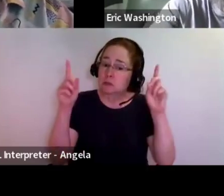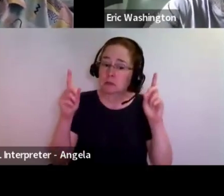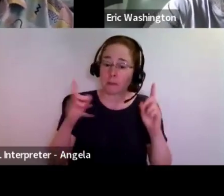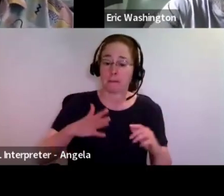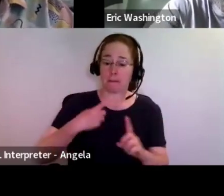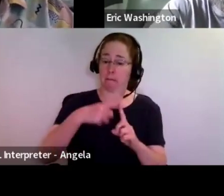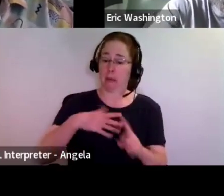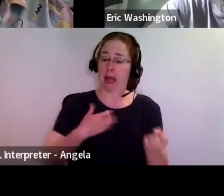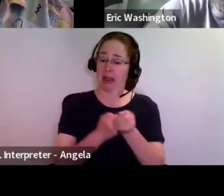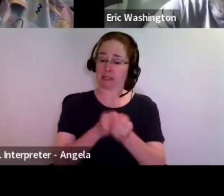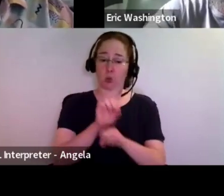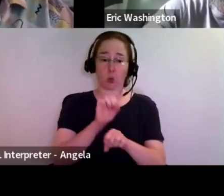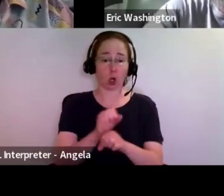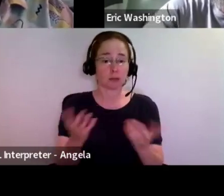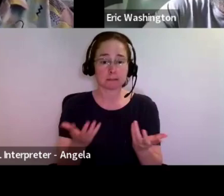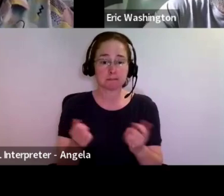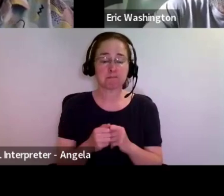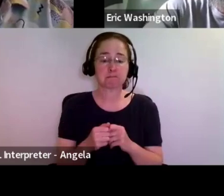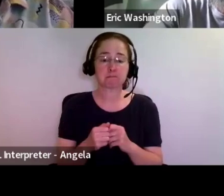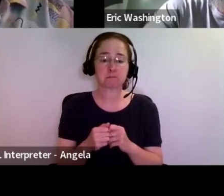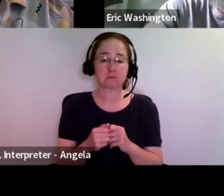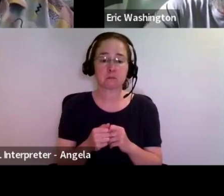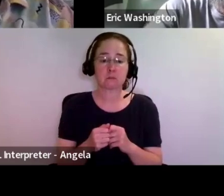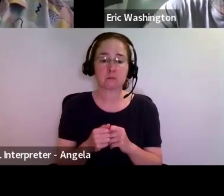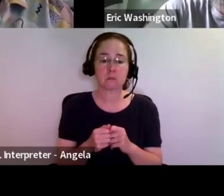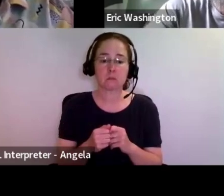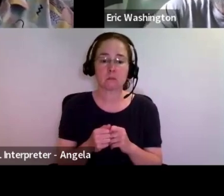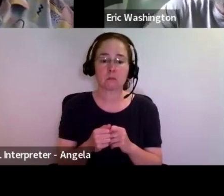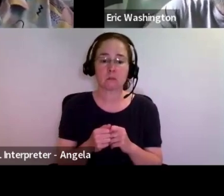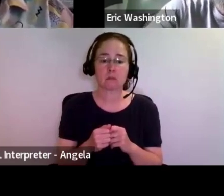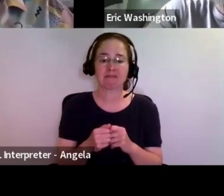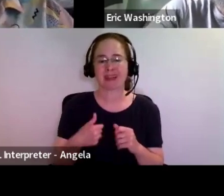advocacy work now is being able to be the guinea pig for the